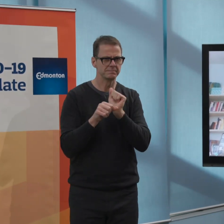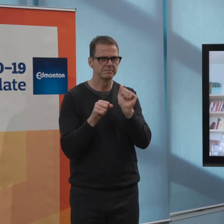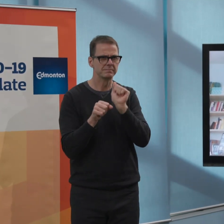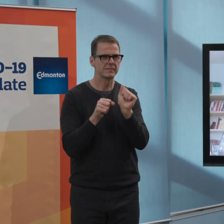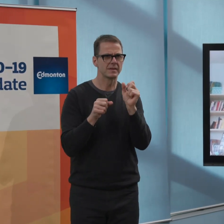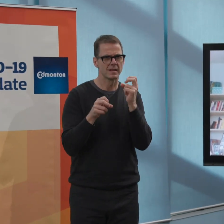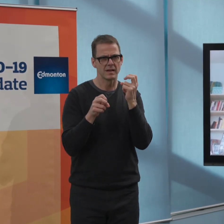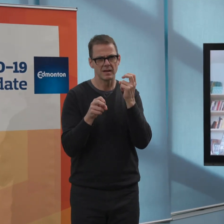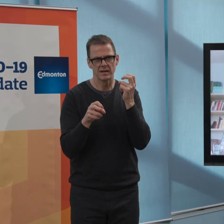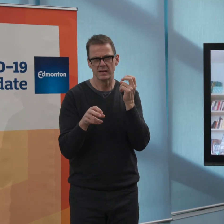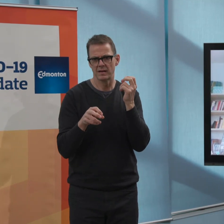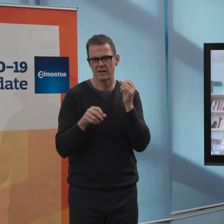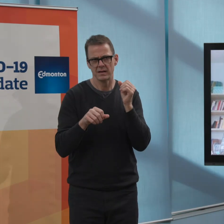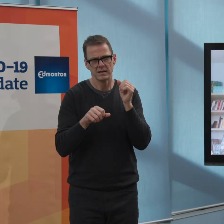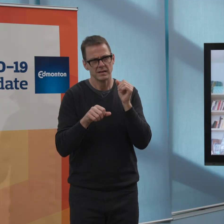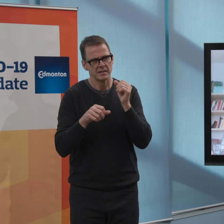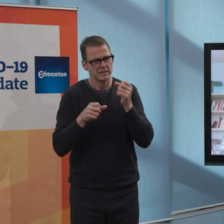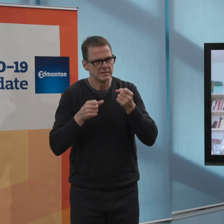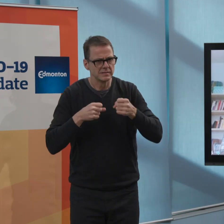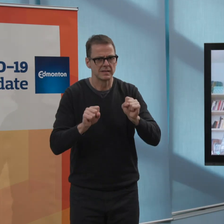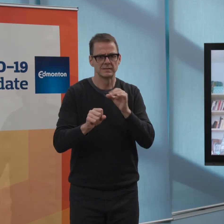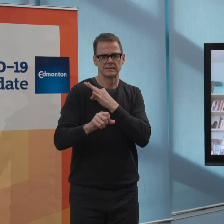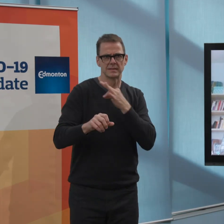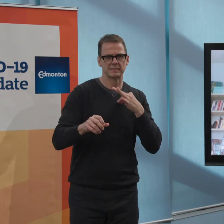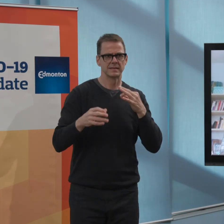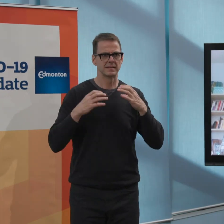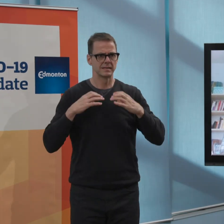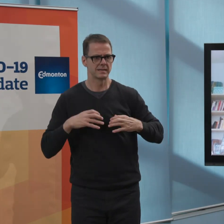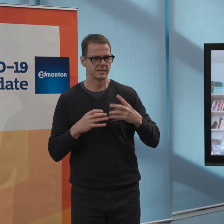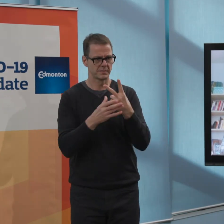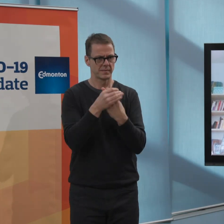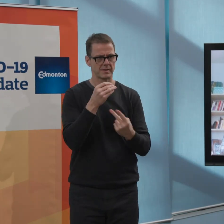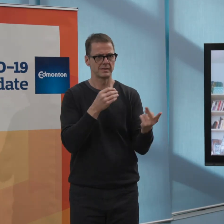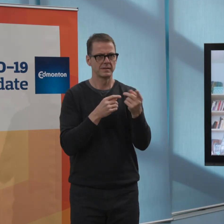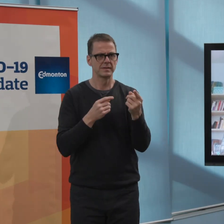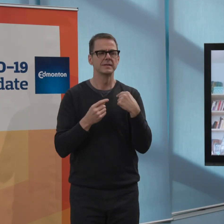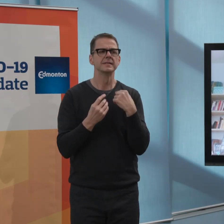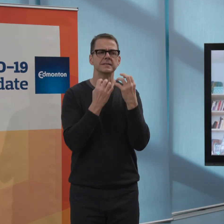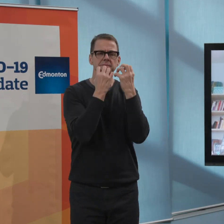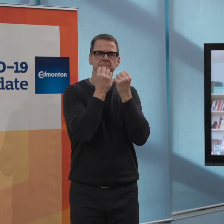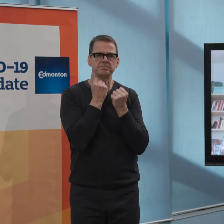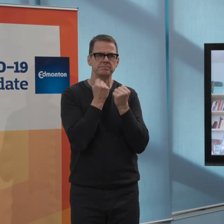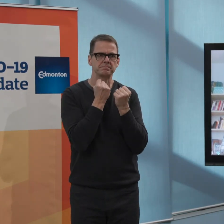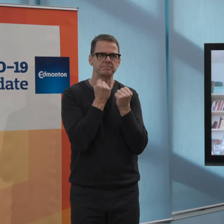staff and our customers remain the highest priority as the days go by it is